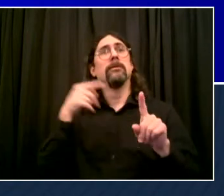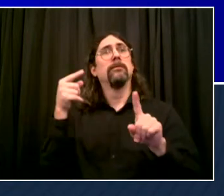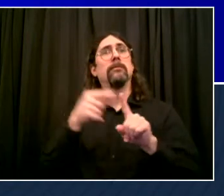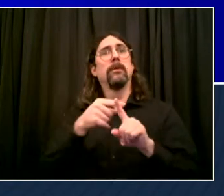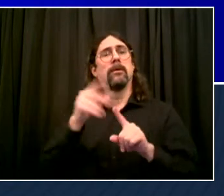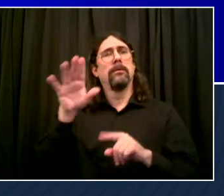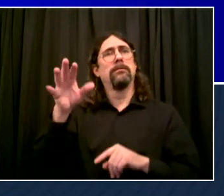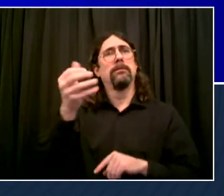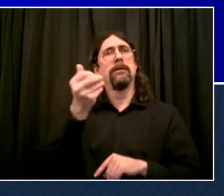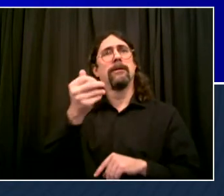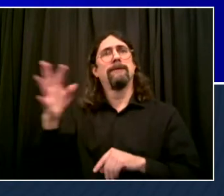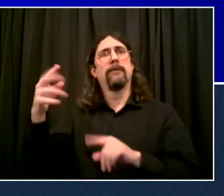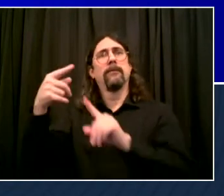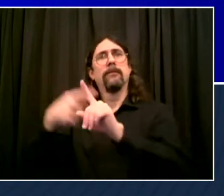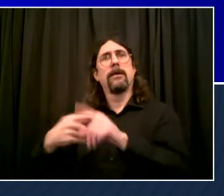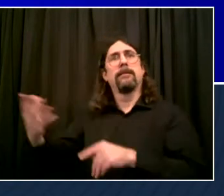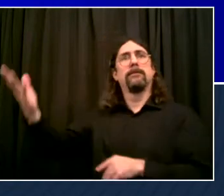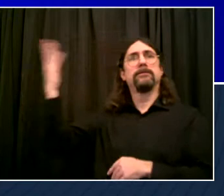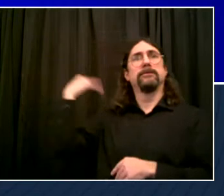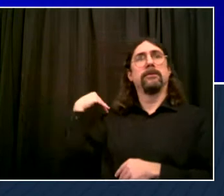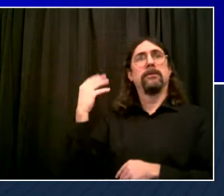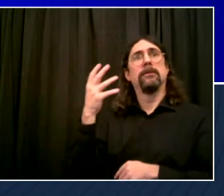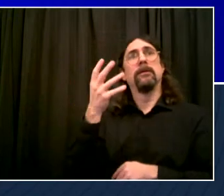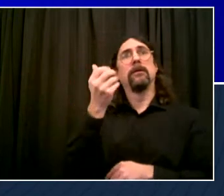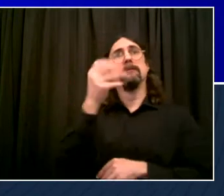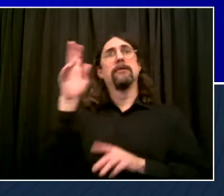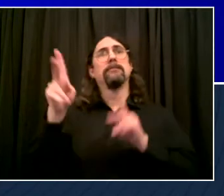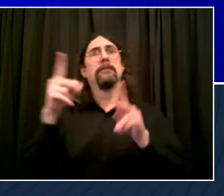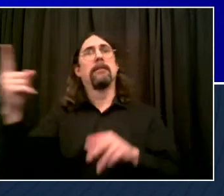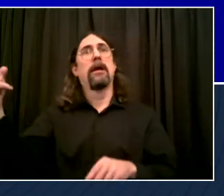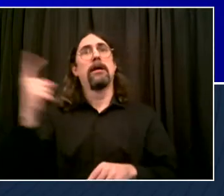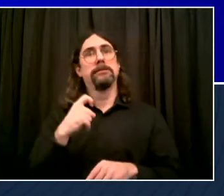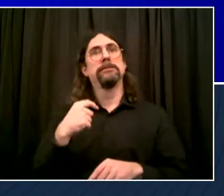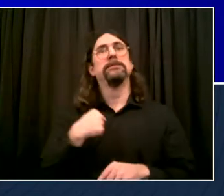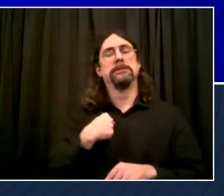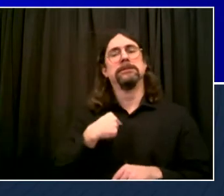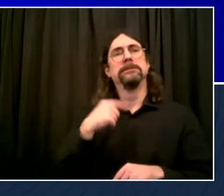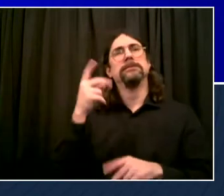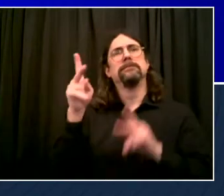PATIENTS. THE POINT OF THIS WAS A PREVALENT QUESTION SOME